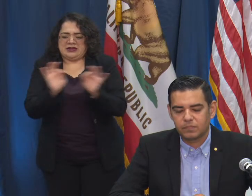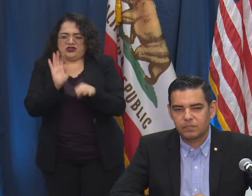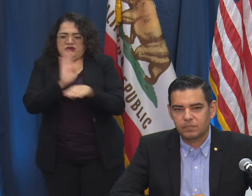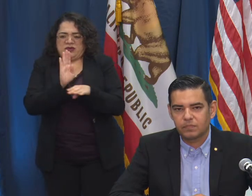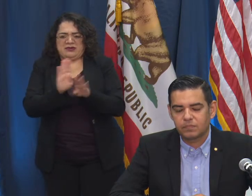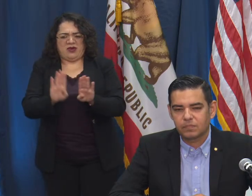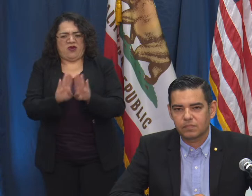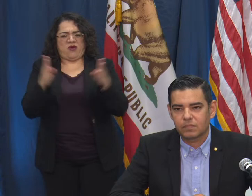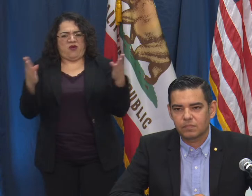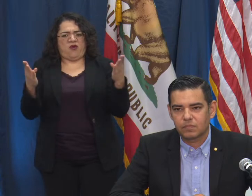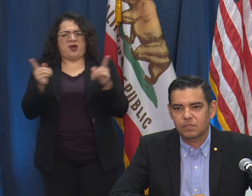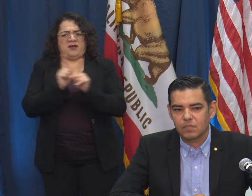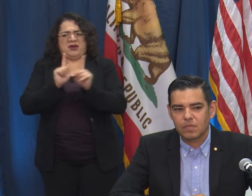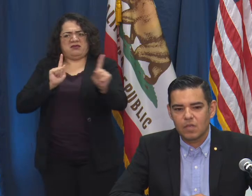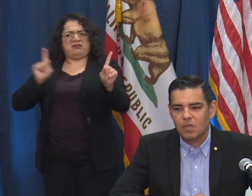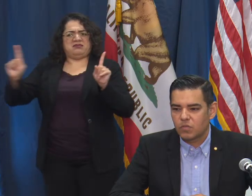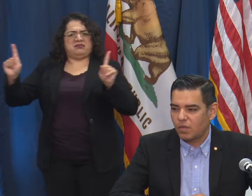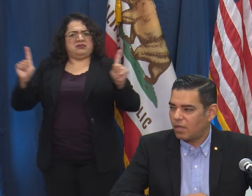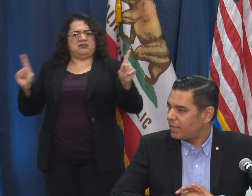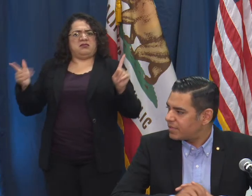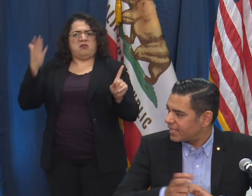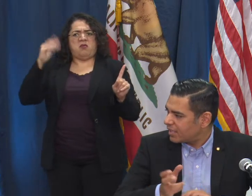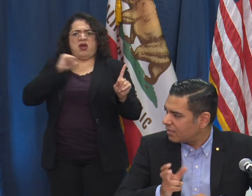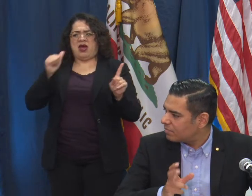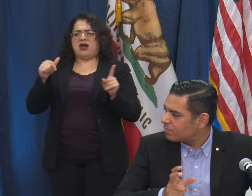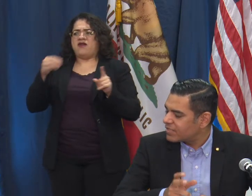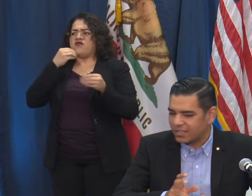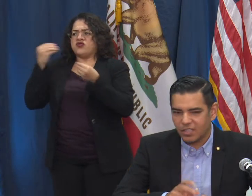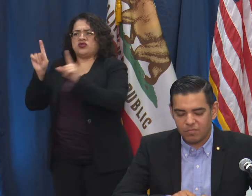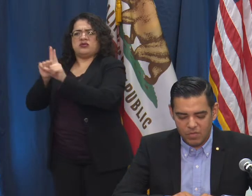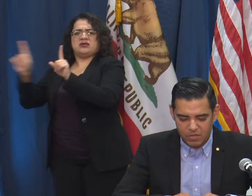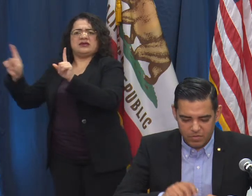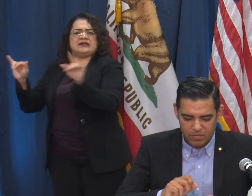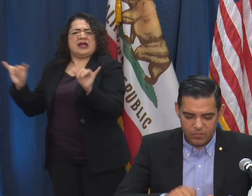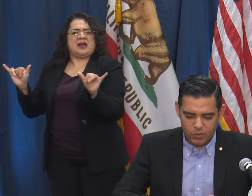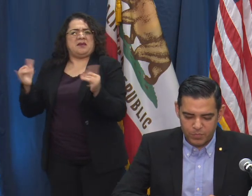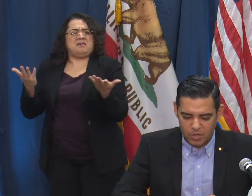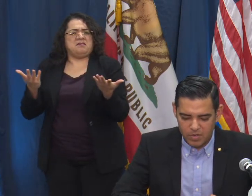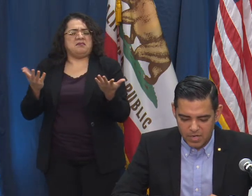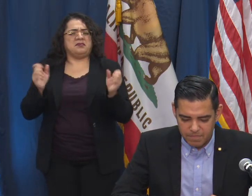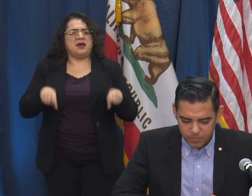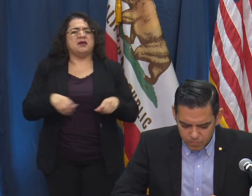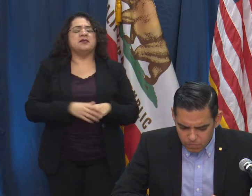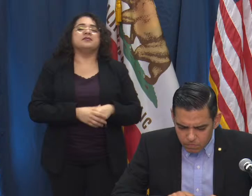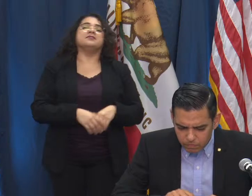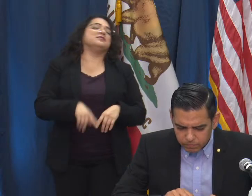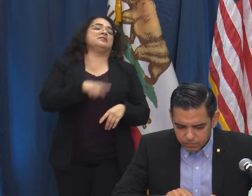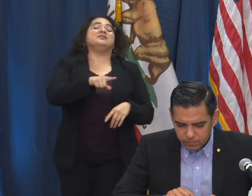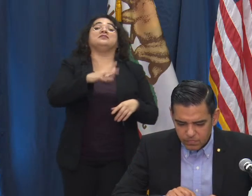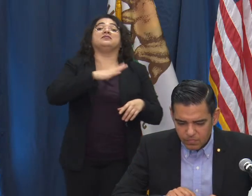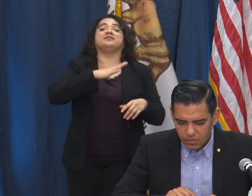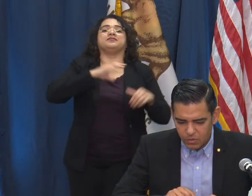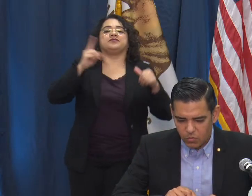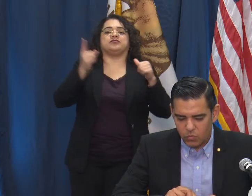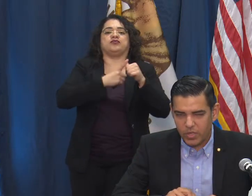with those precautions? So I'll maybe take the the first part. We